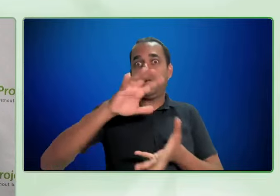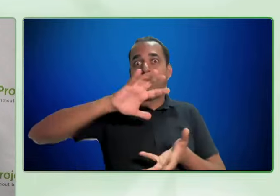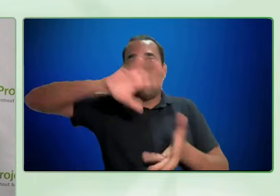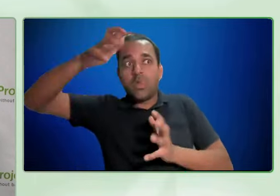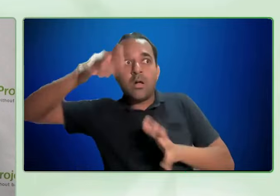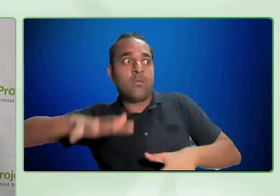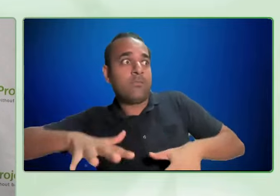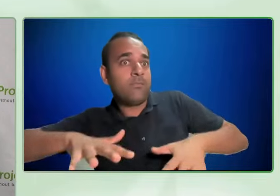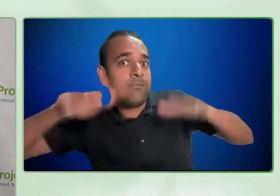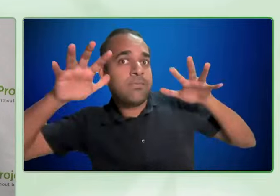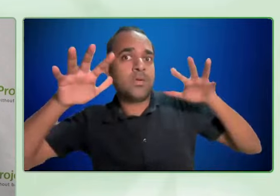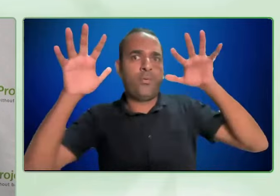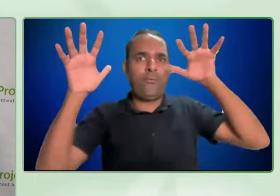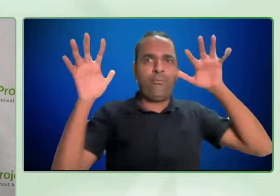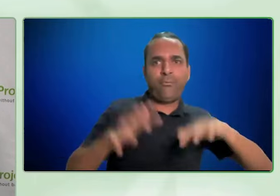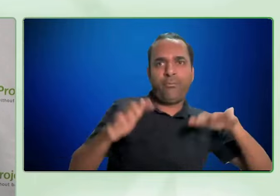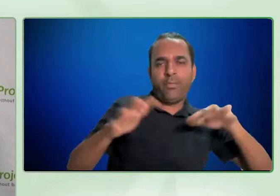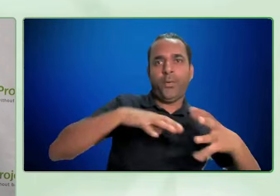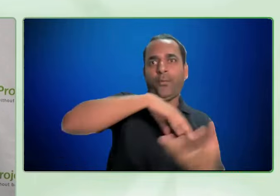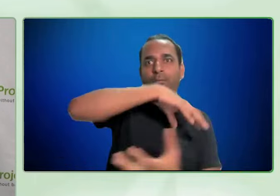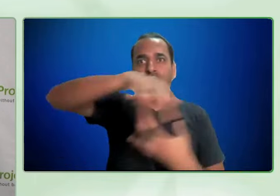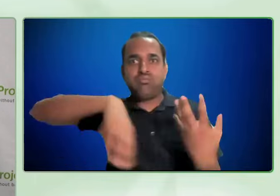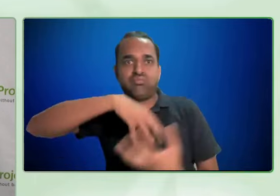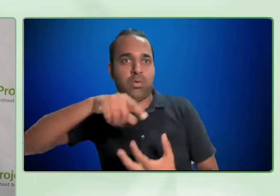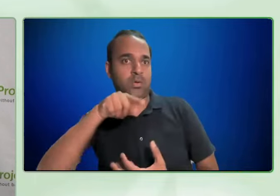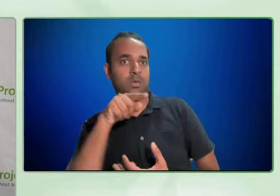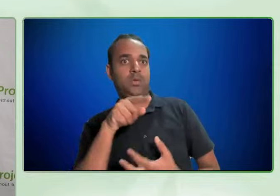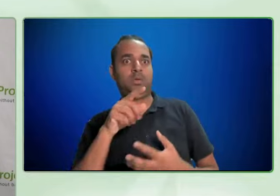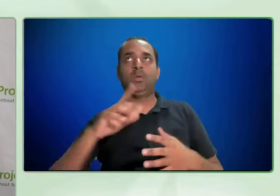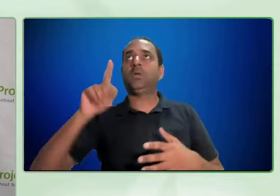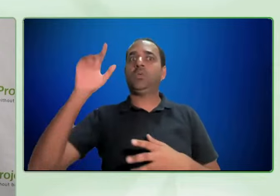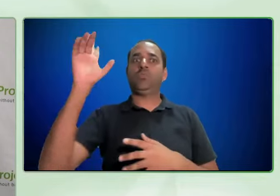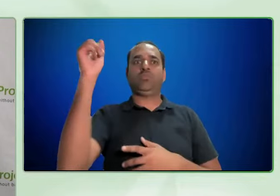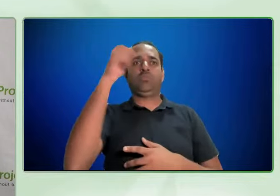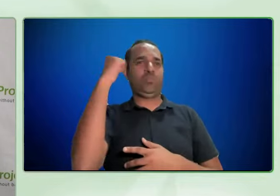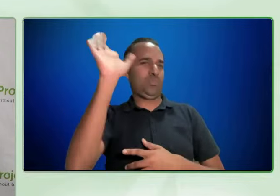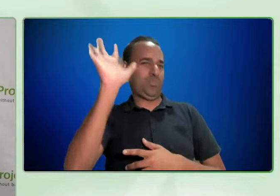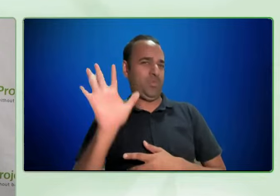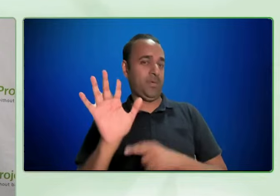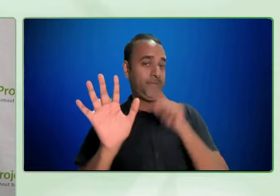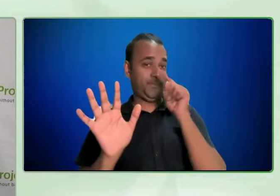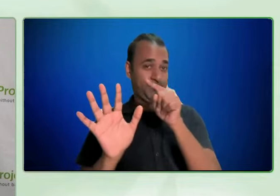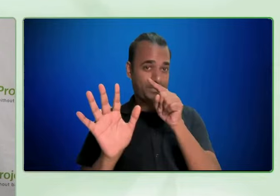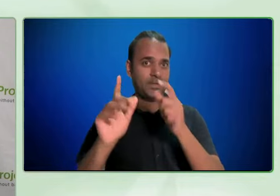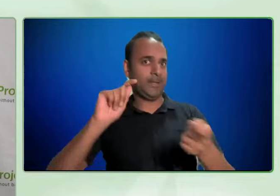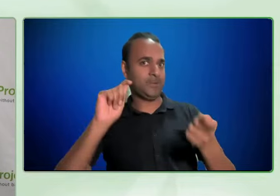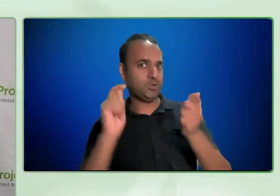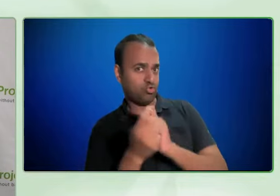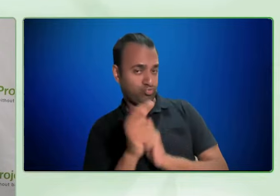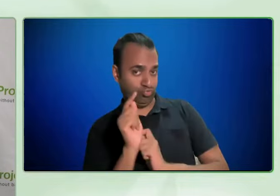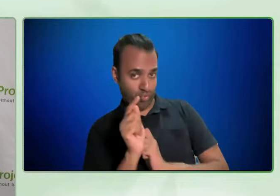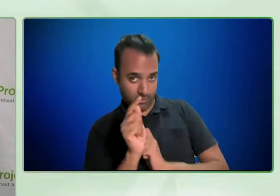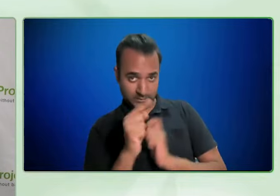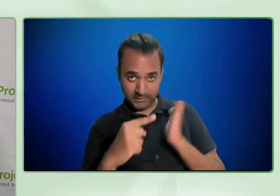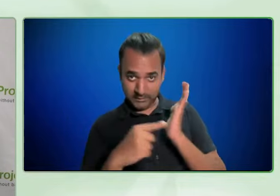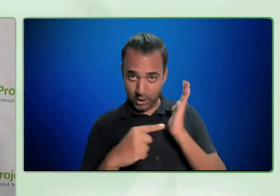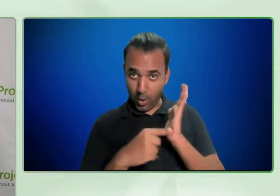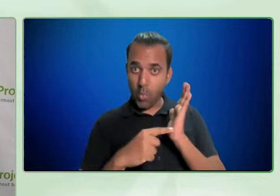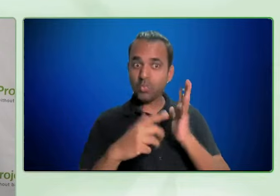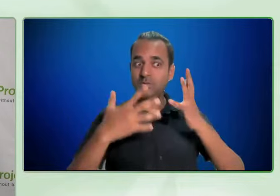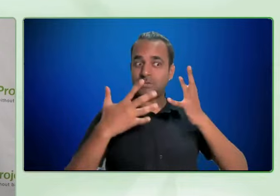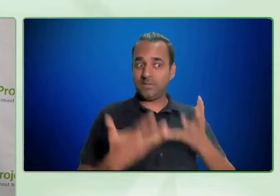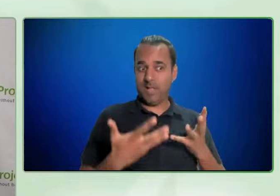that there will be a greater commitment to the kind of technology that will be available